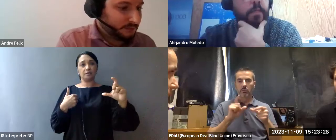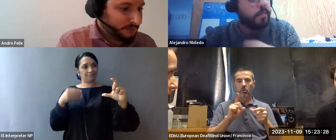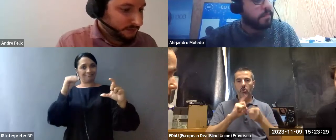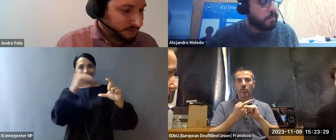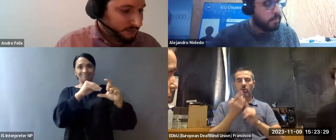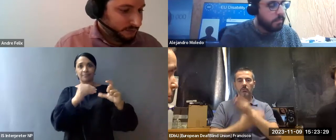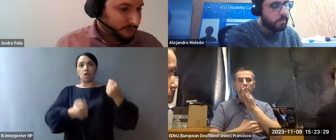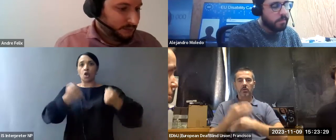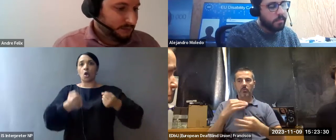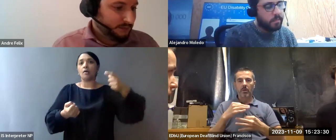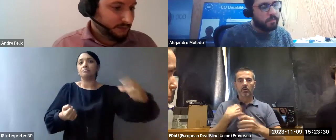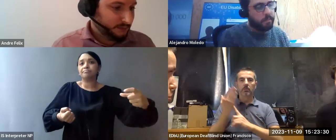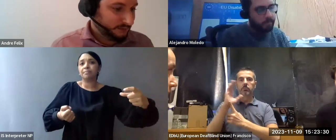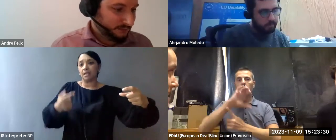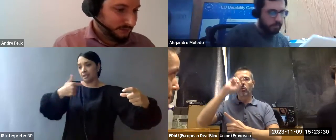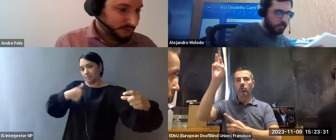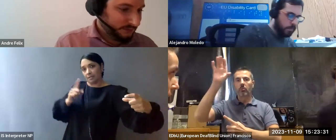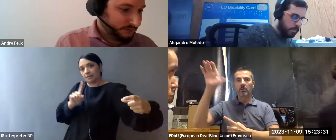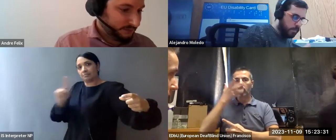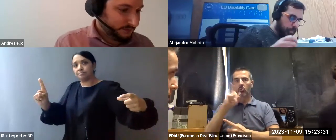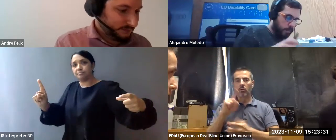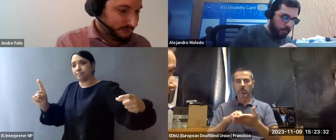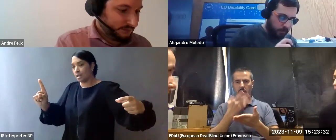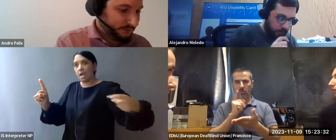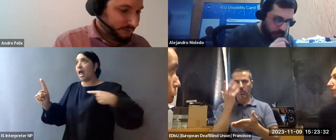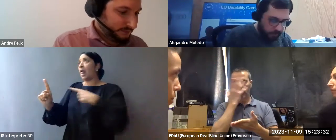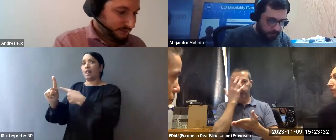and then we might not be able to identify ourselves as the owner